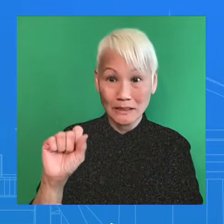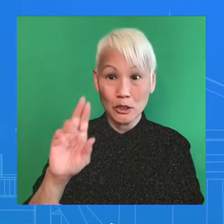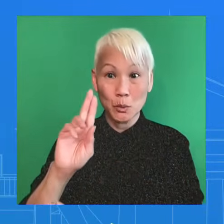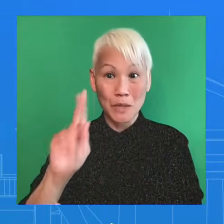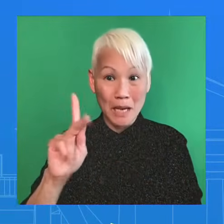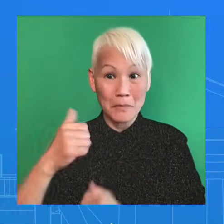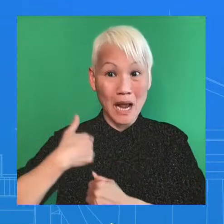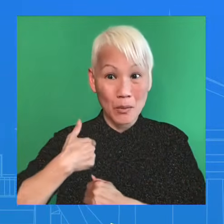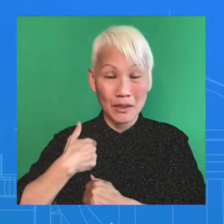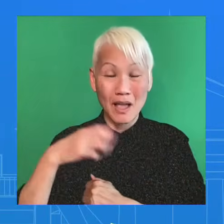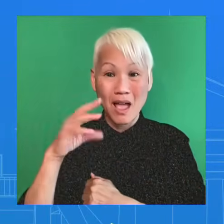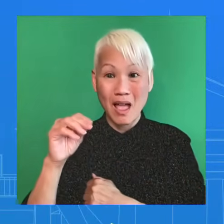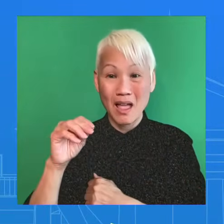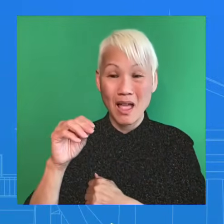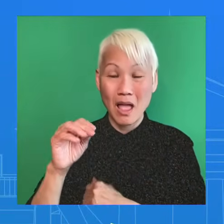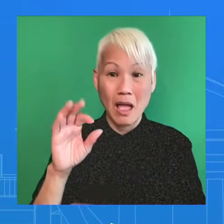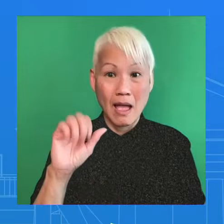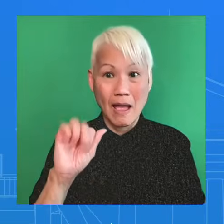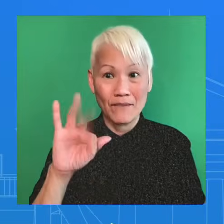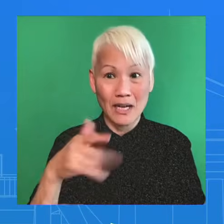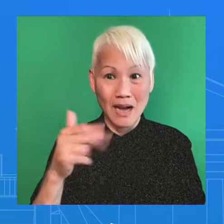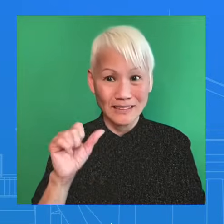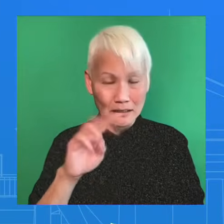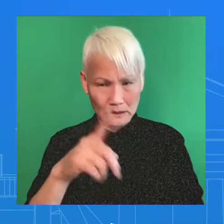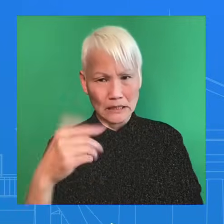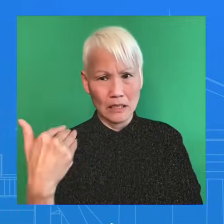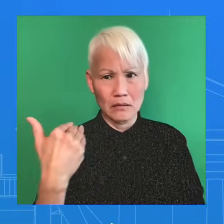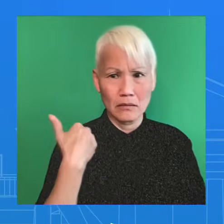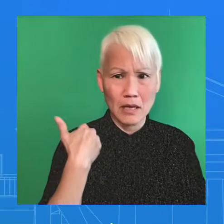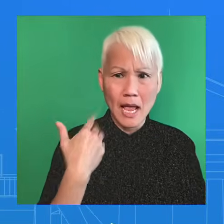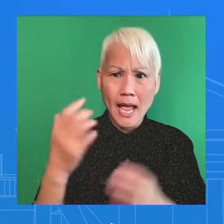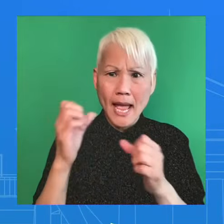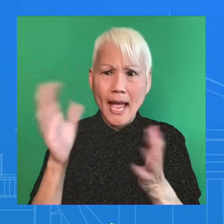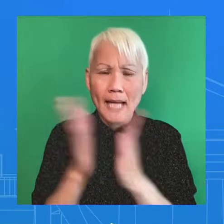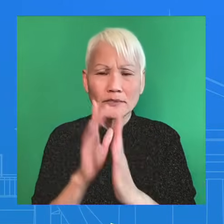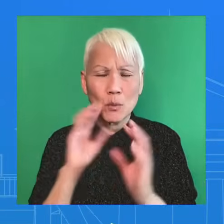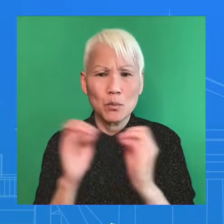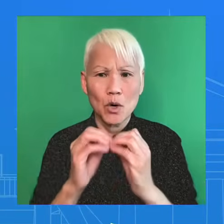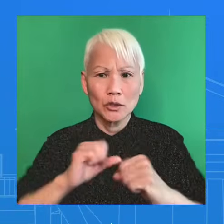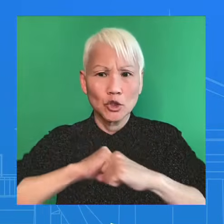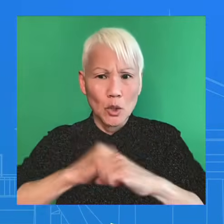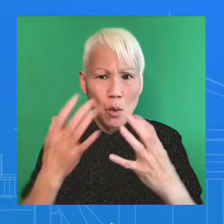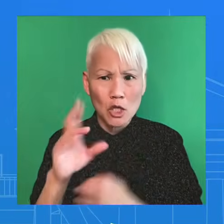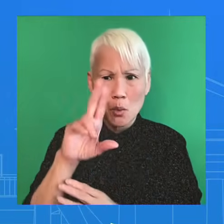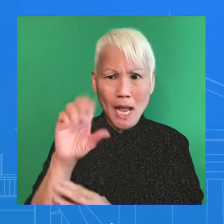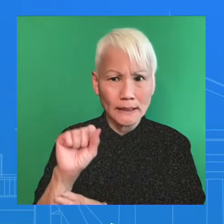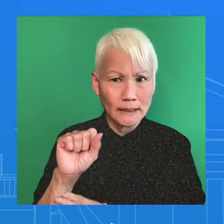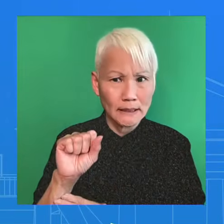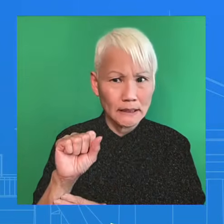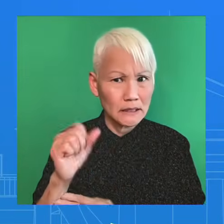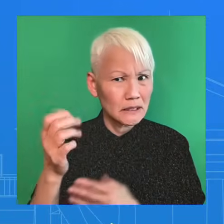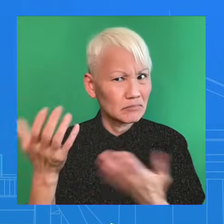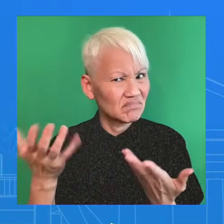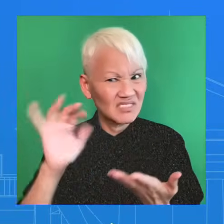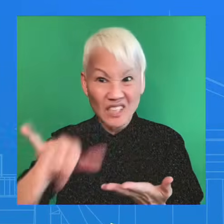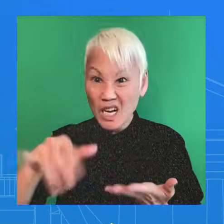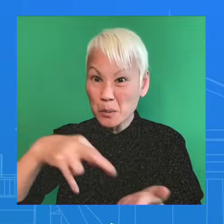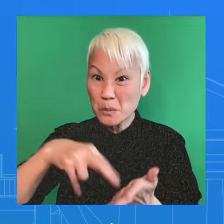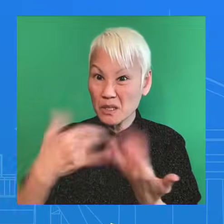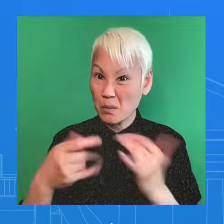Do we no longer want requests for support from publicity in cases such as these? Mr. Kirby: Well, without confirming